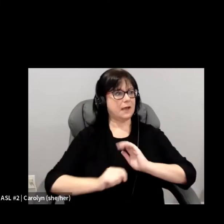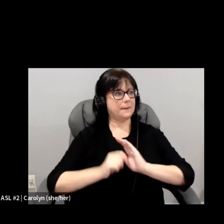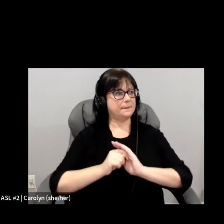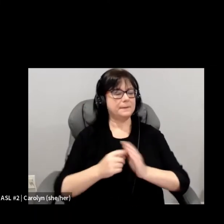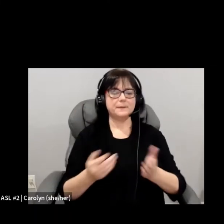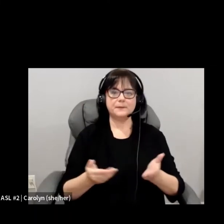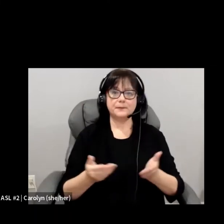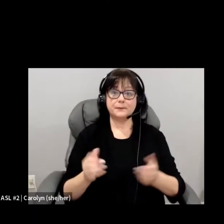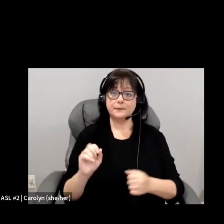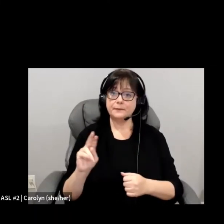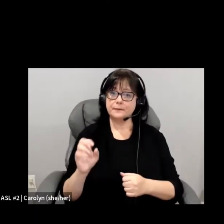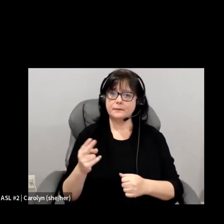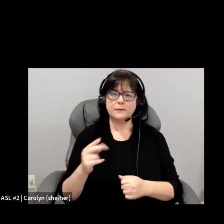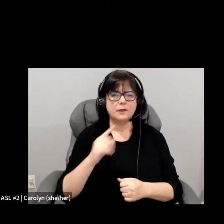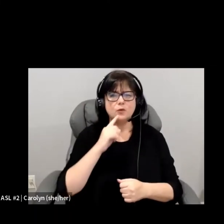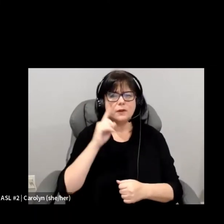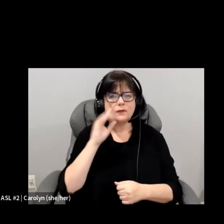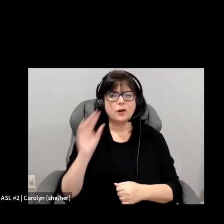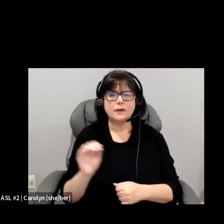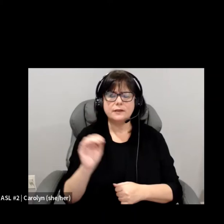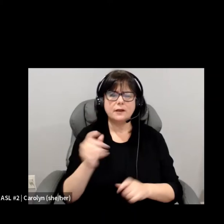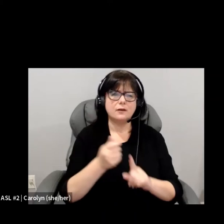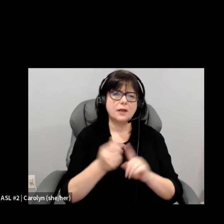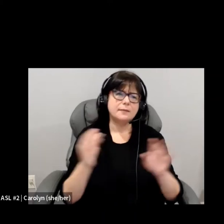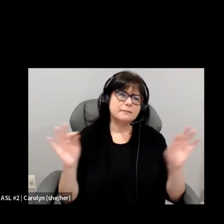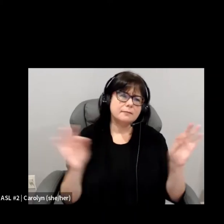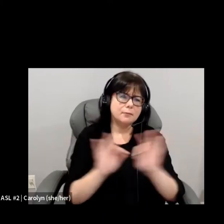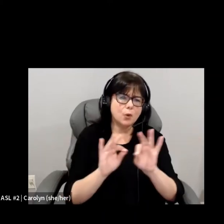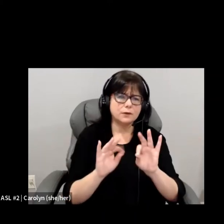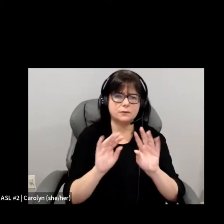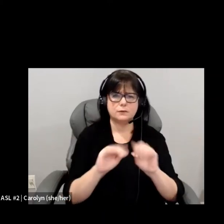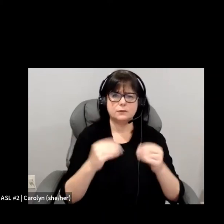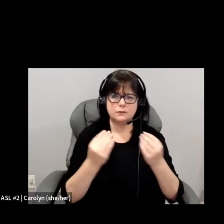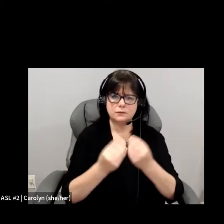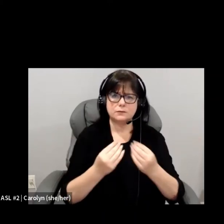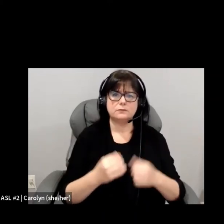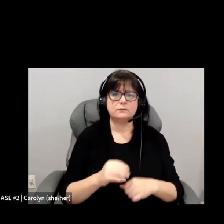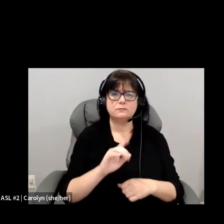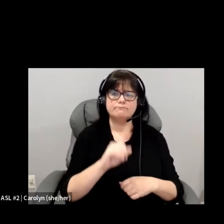ITS DEDICATION TO DISABILITY RIGHTS IS UNPARALLELED AND ITS ADVOCACY, LITIGATION AND REFORM WORK